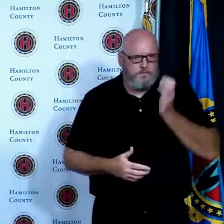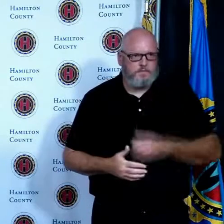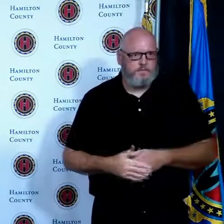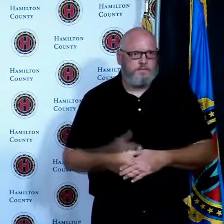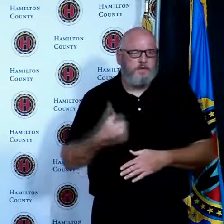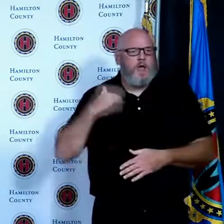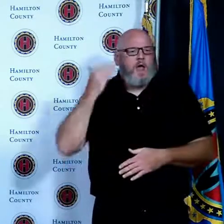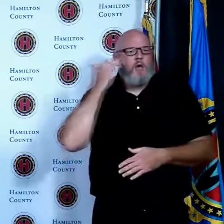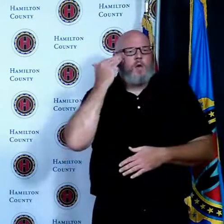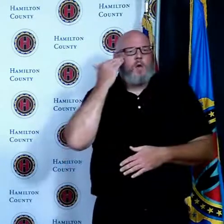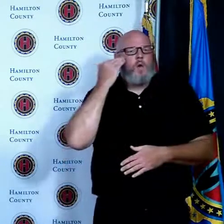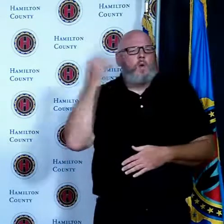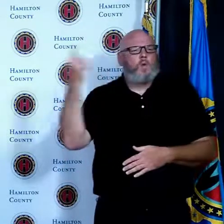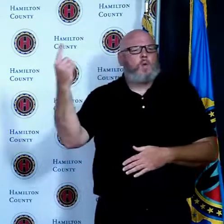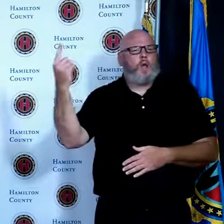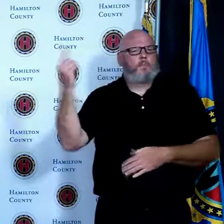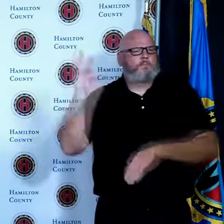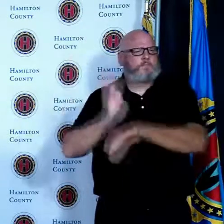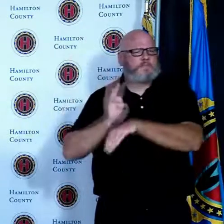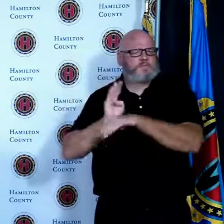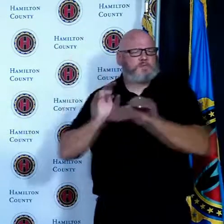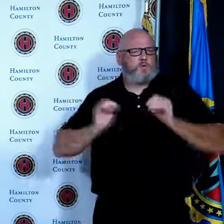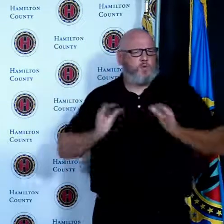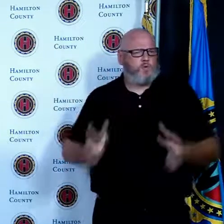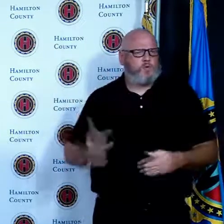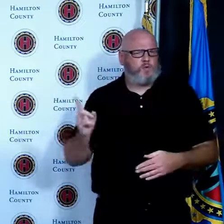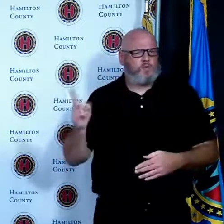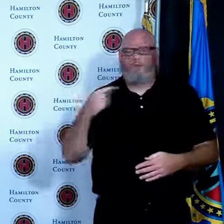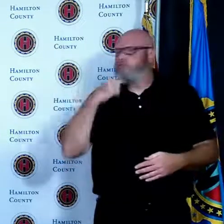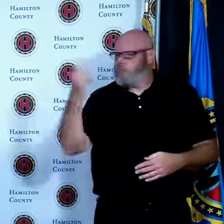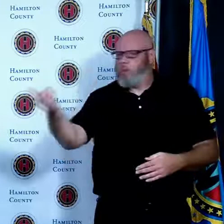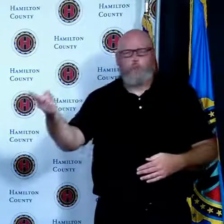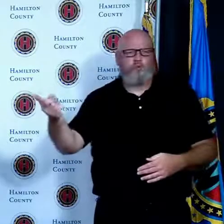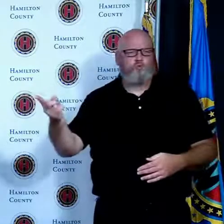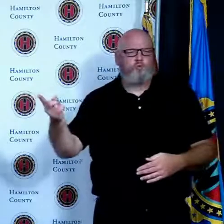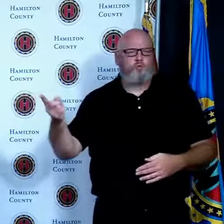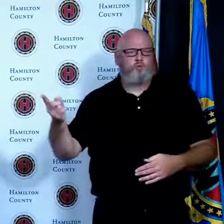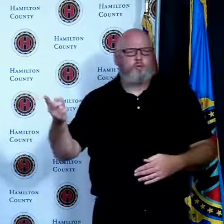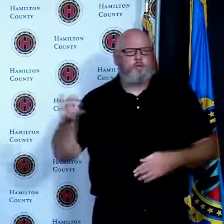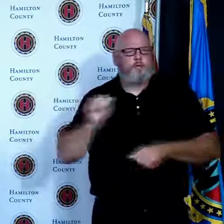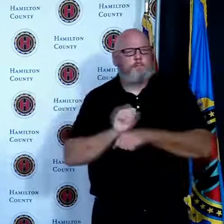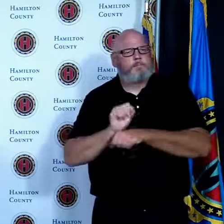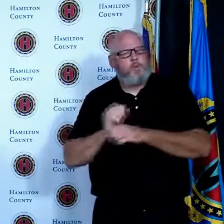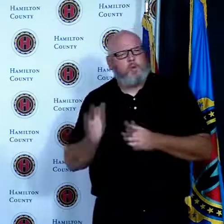employees that if they have a positive case of Covid-19 to return to work